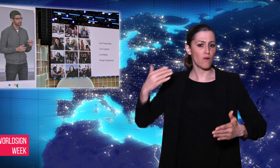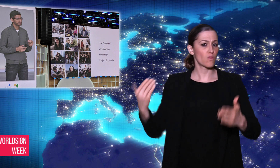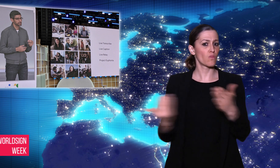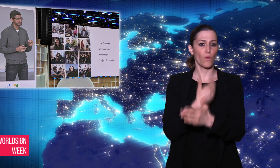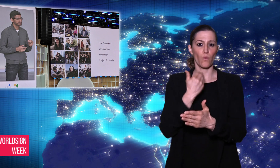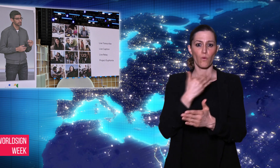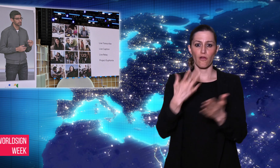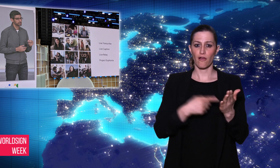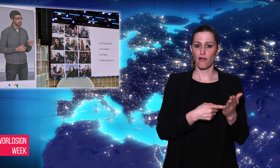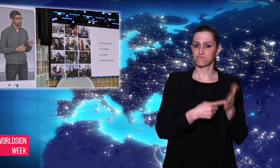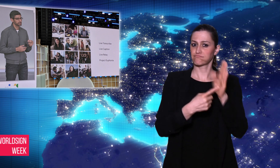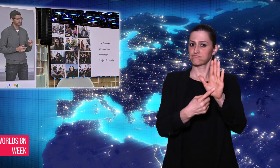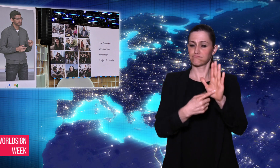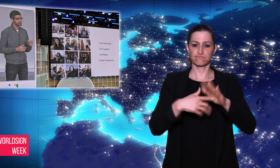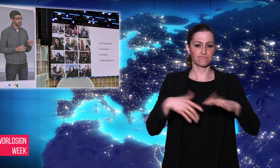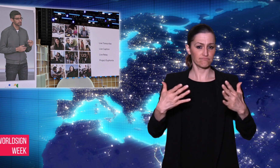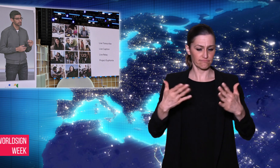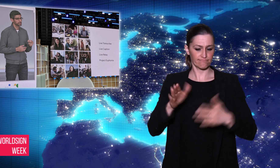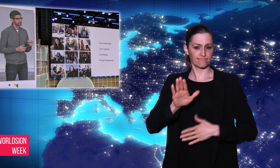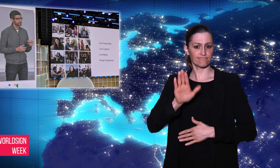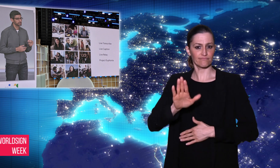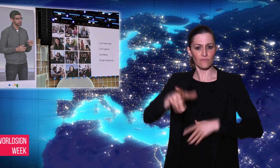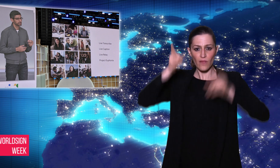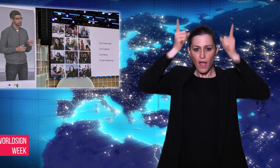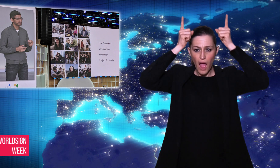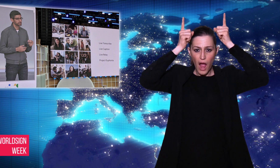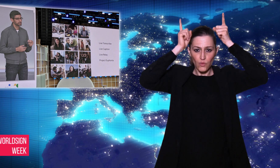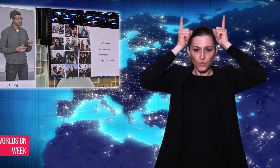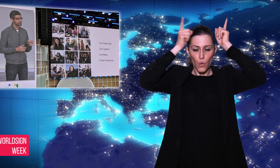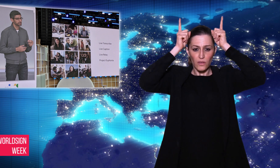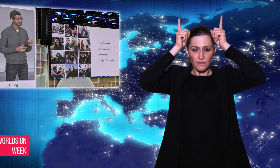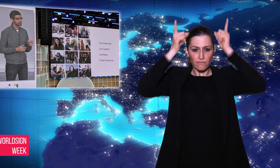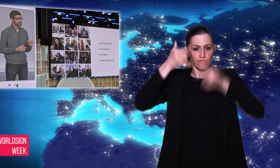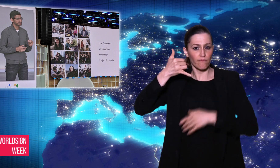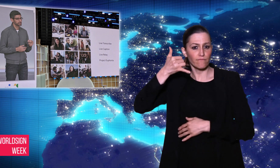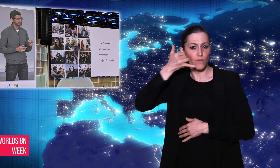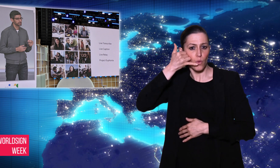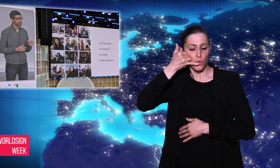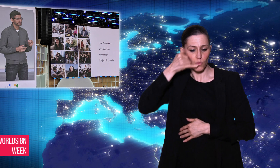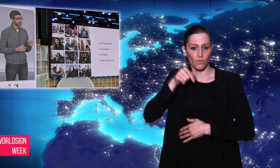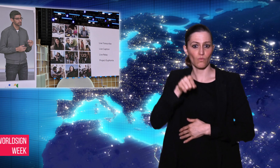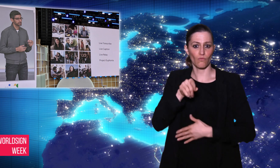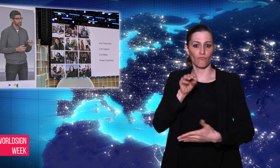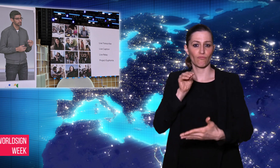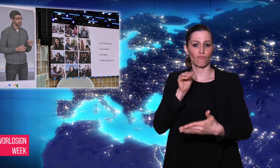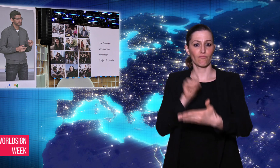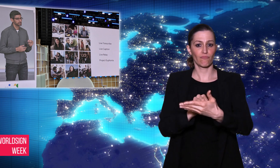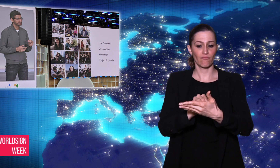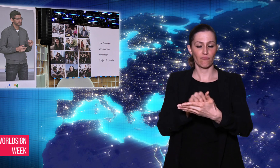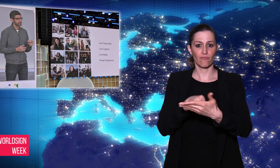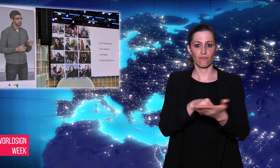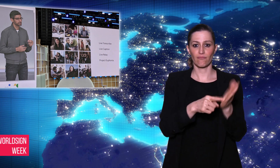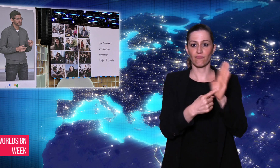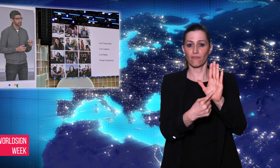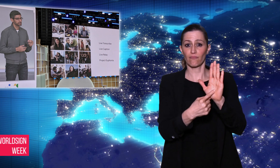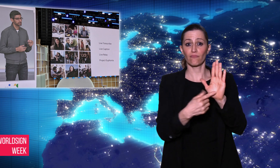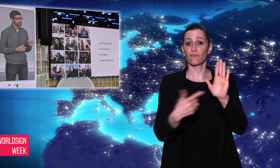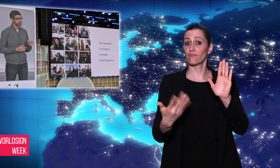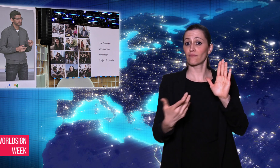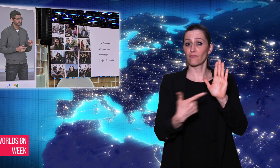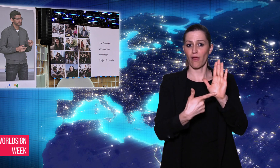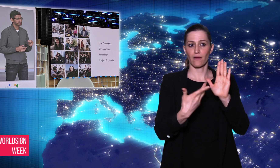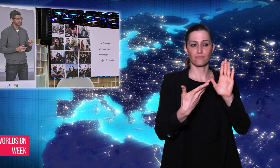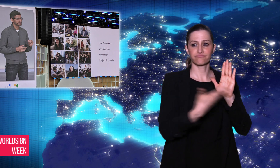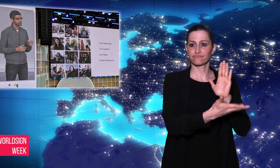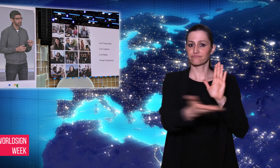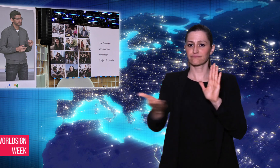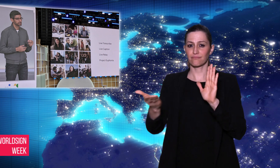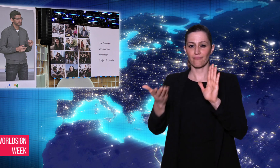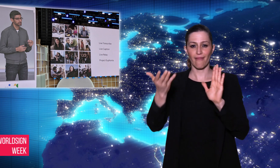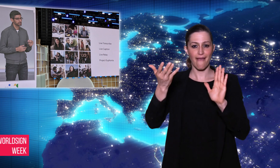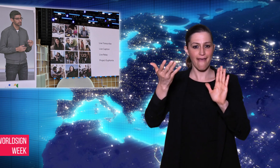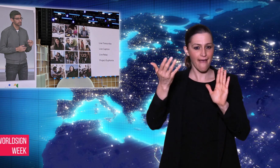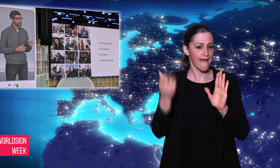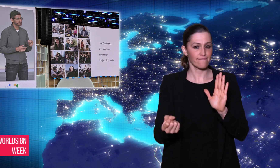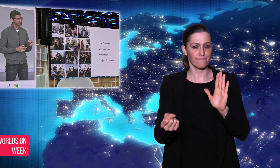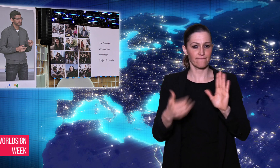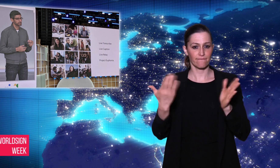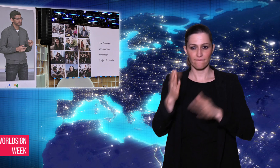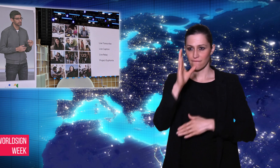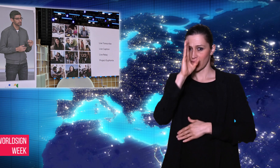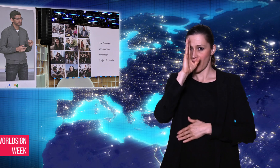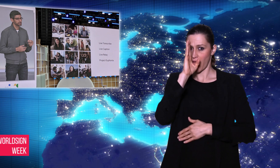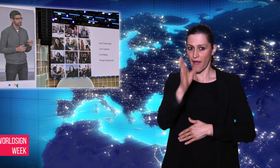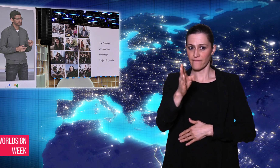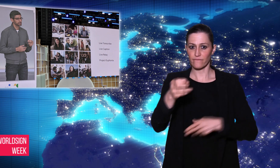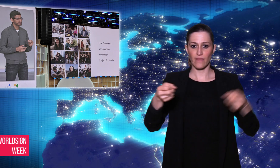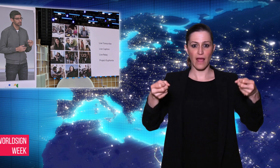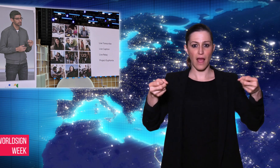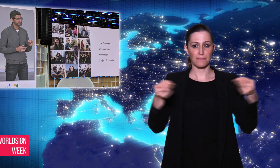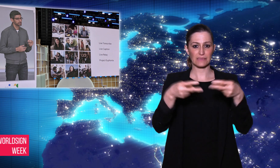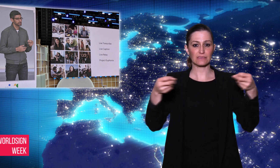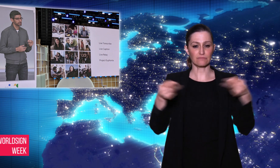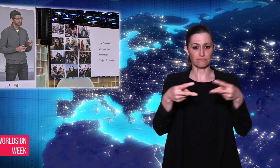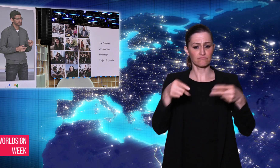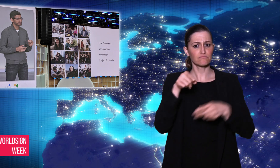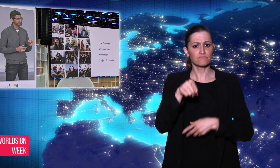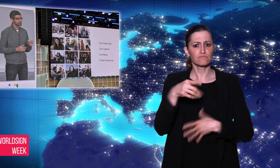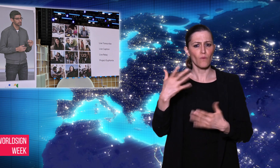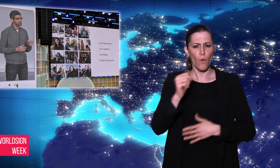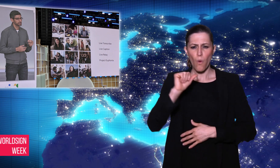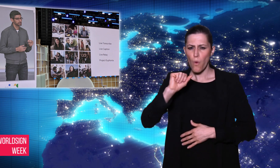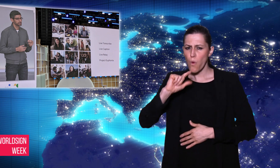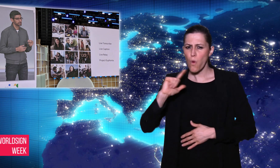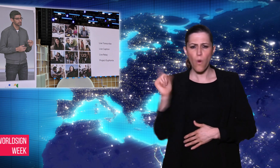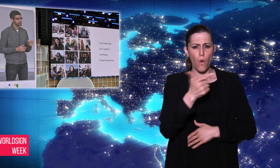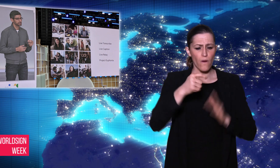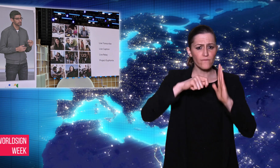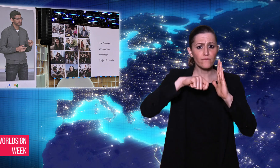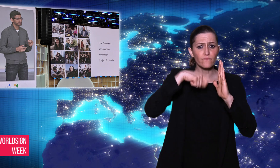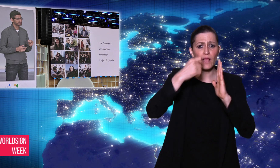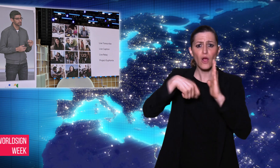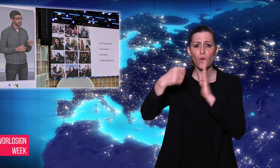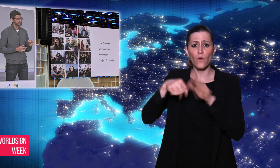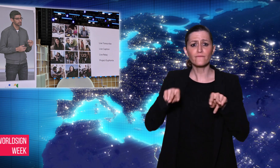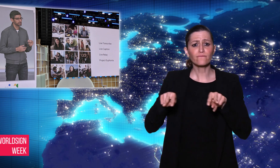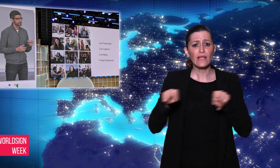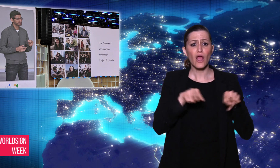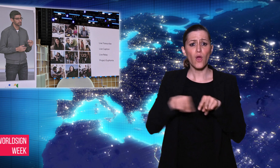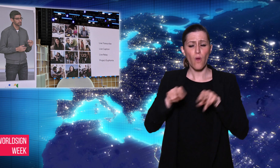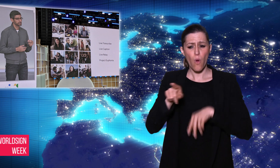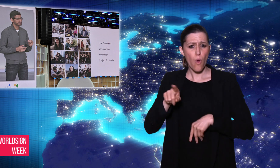called Google started a new feature for Android phones that provides Live